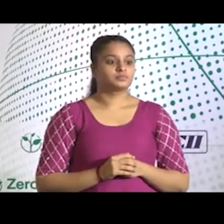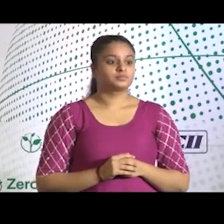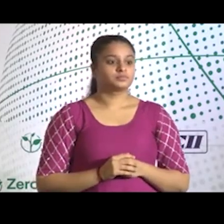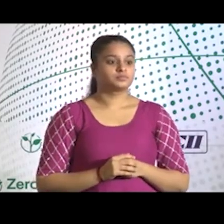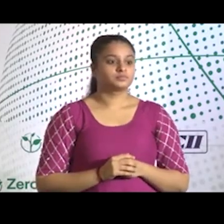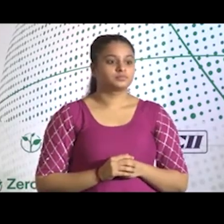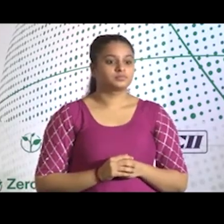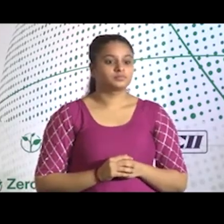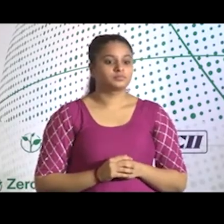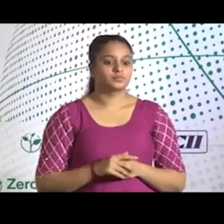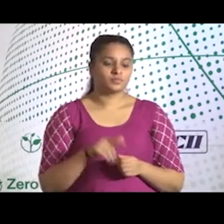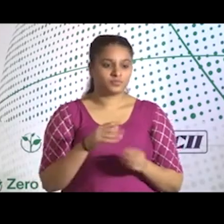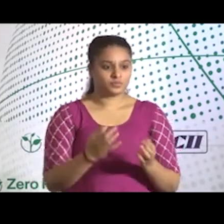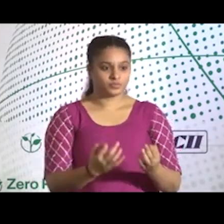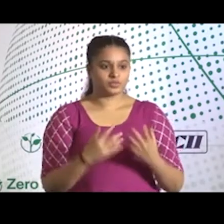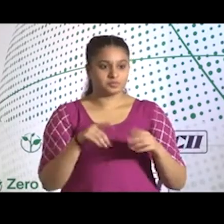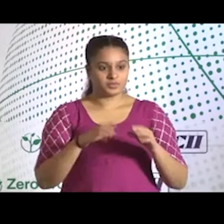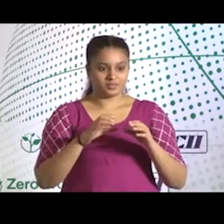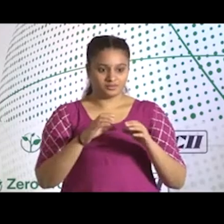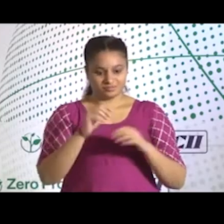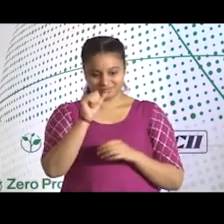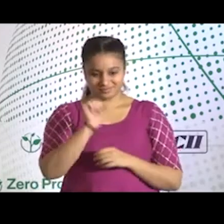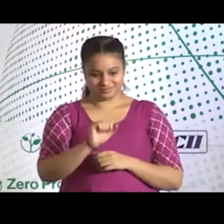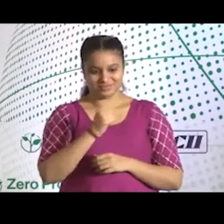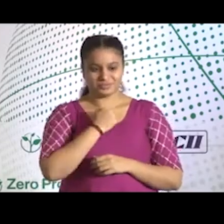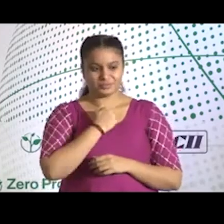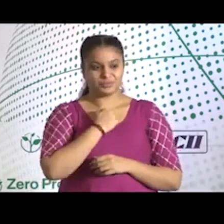you know, especially for a country like India, and how do you see